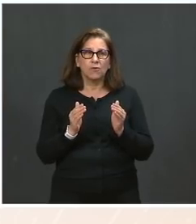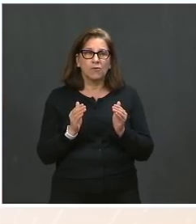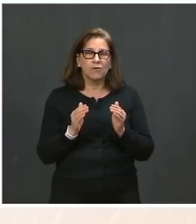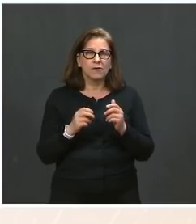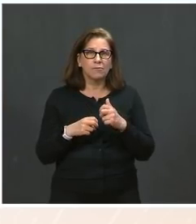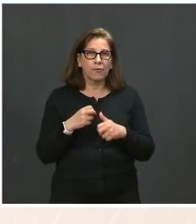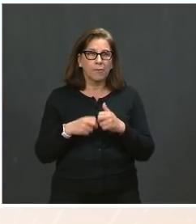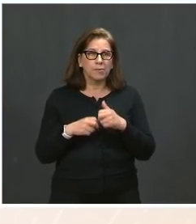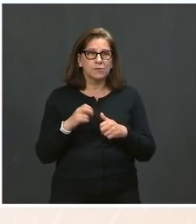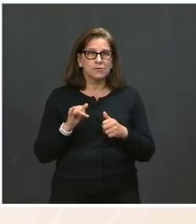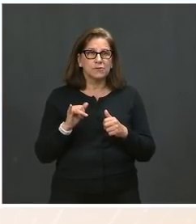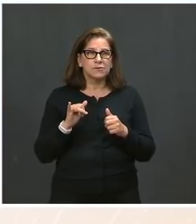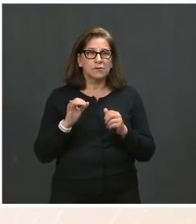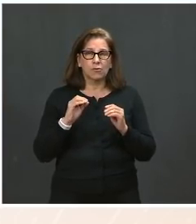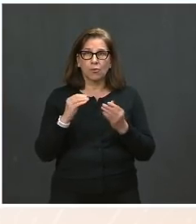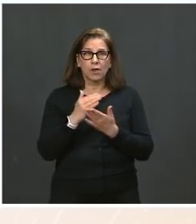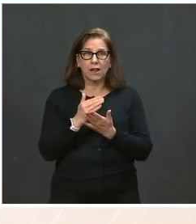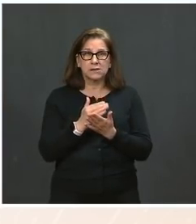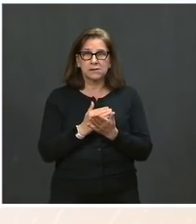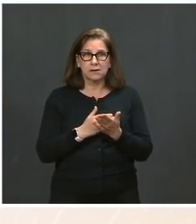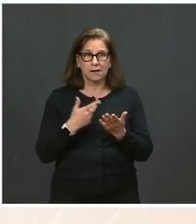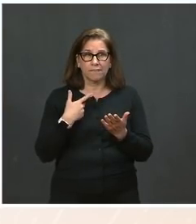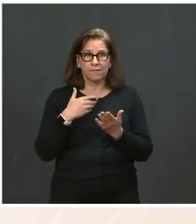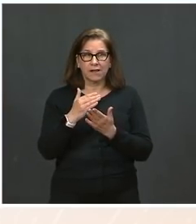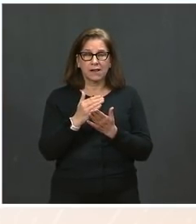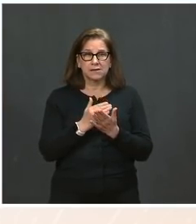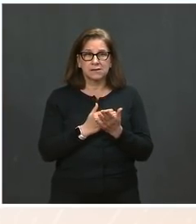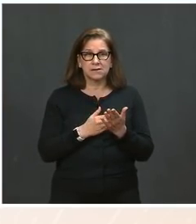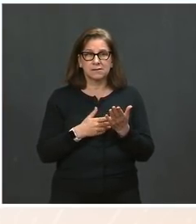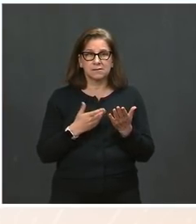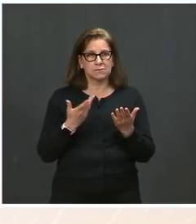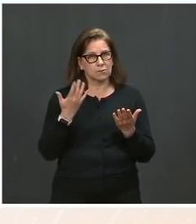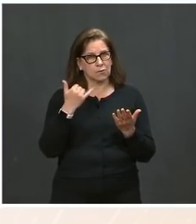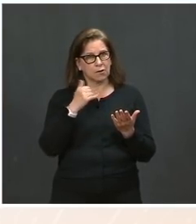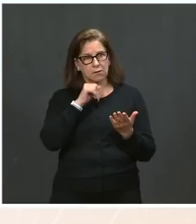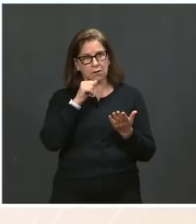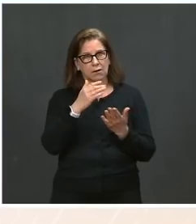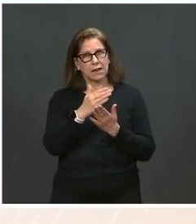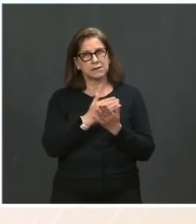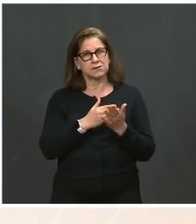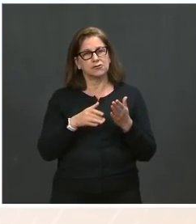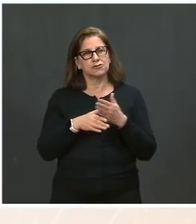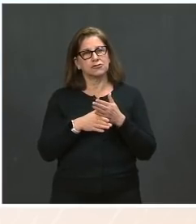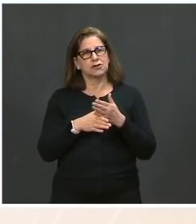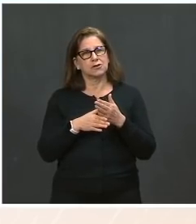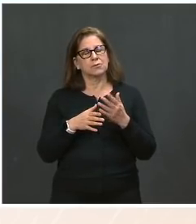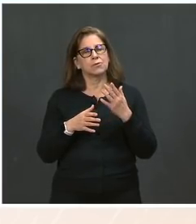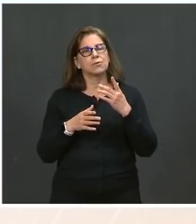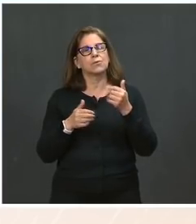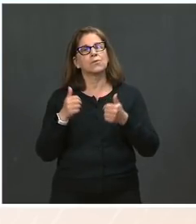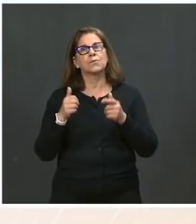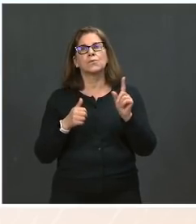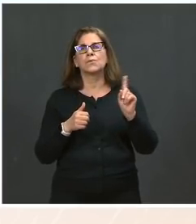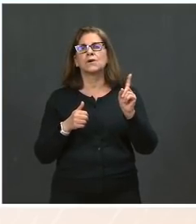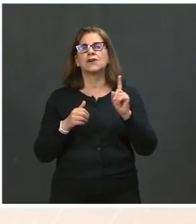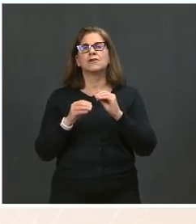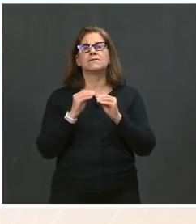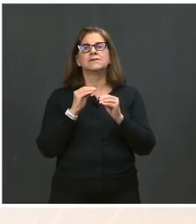So why isn't there a list that you can share with us? And presumably, there is some sort of a list because otherwise where did you get the 20,000